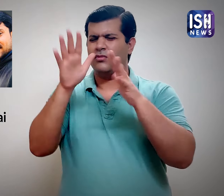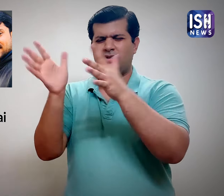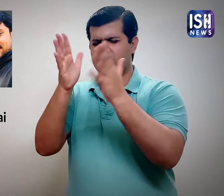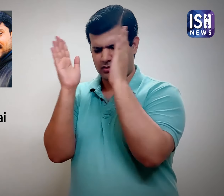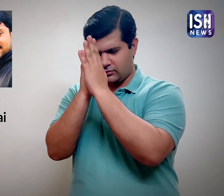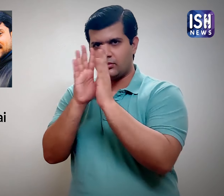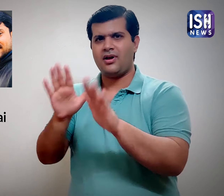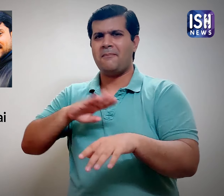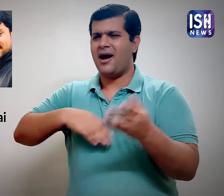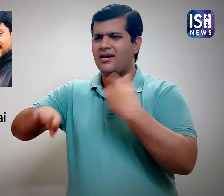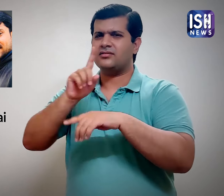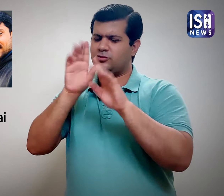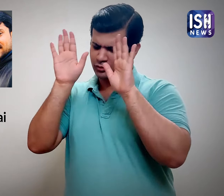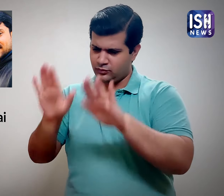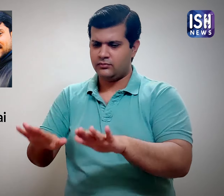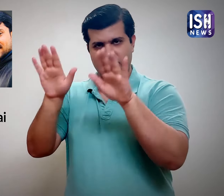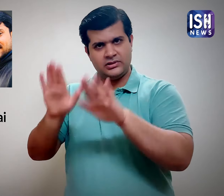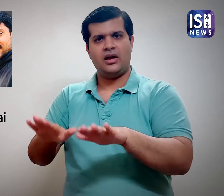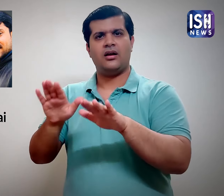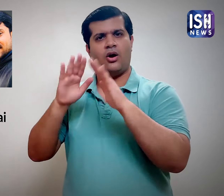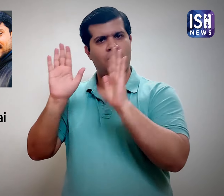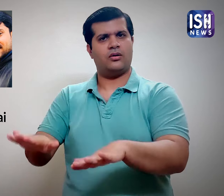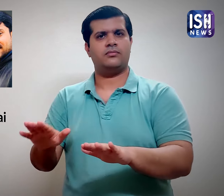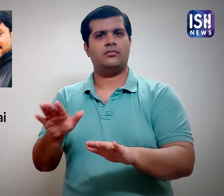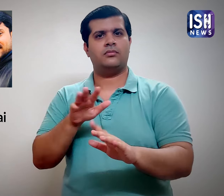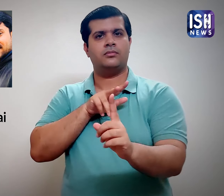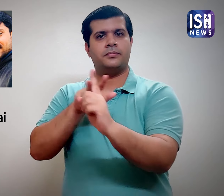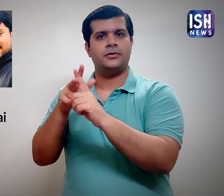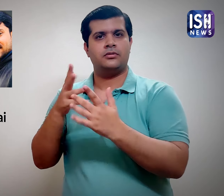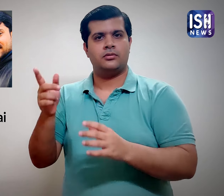The police refused to listen to him and ordered him to stay at home.